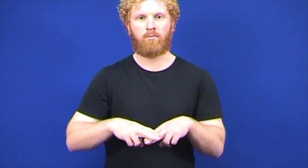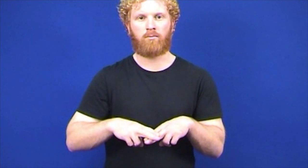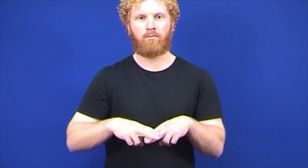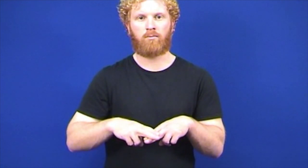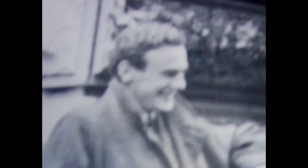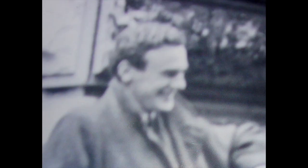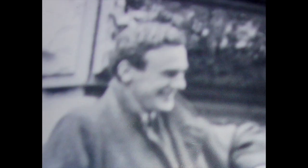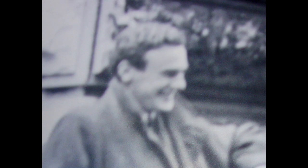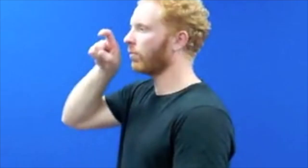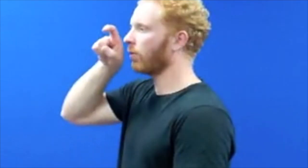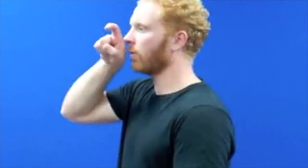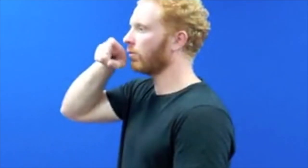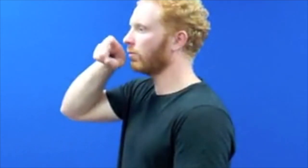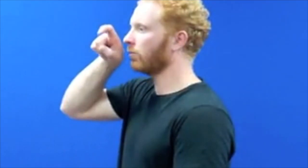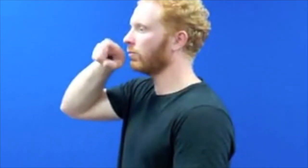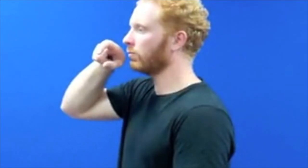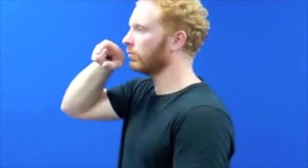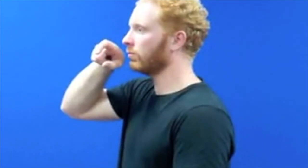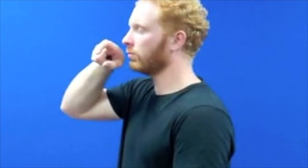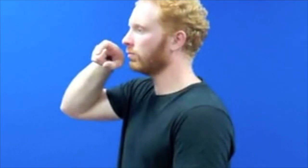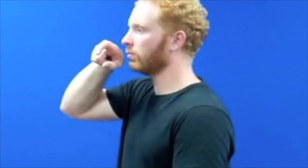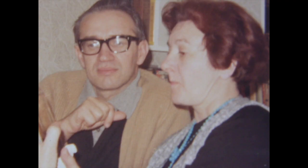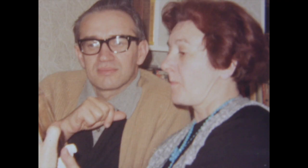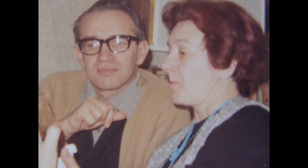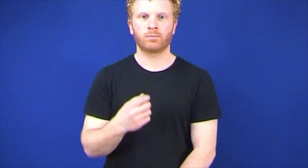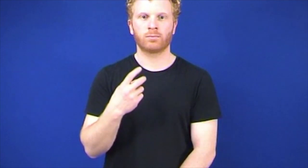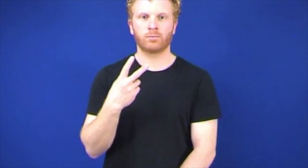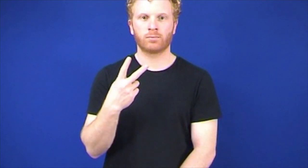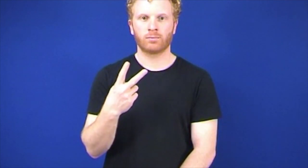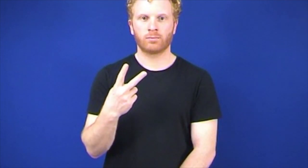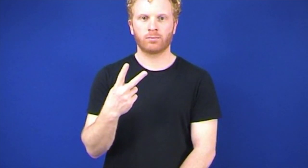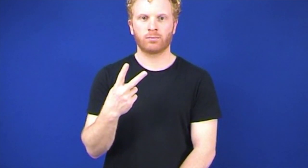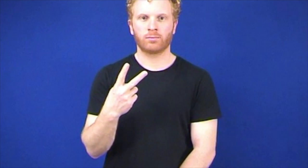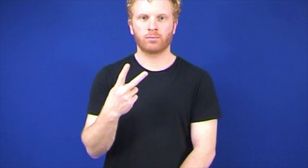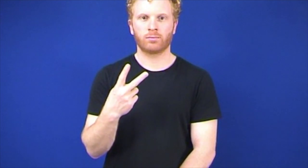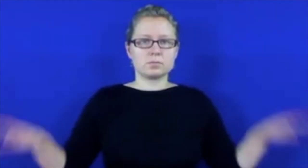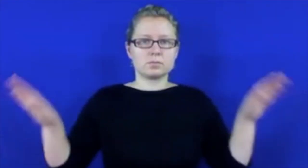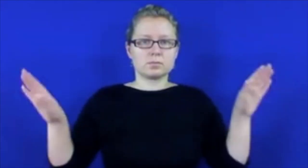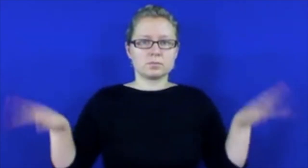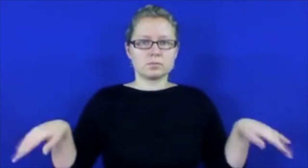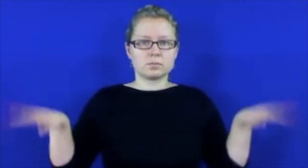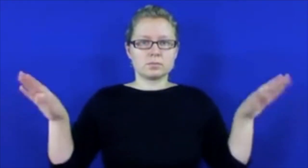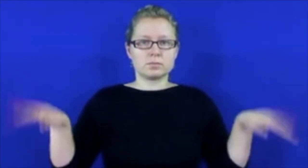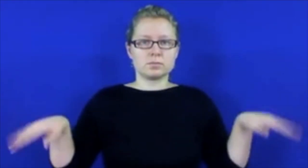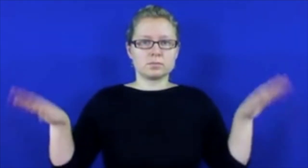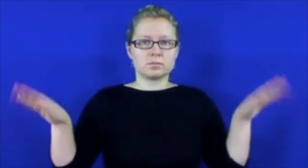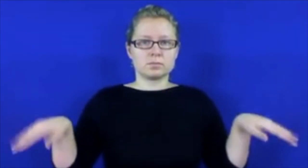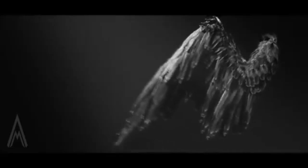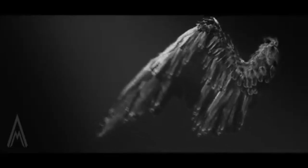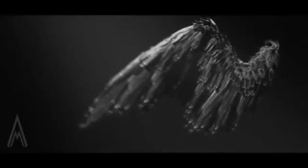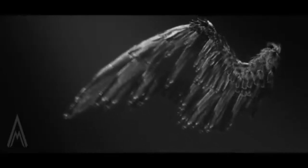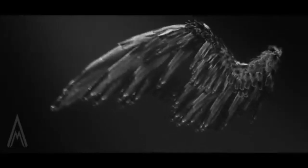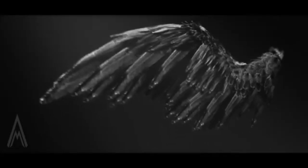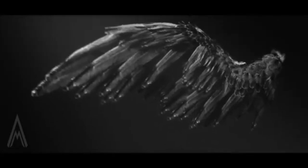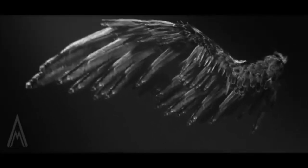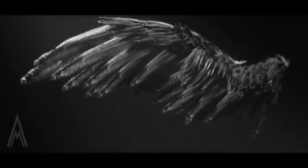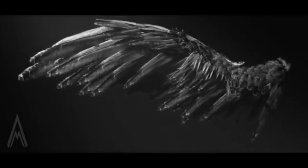My Father was an Eagle... with two wings wide as sails...